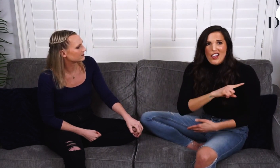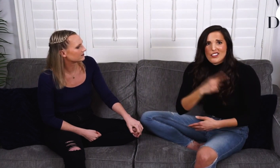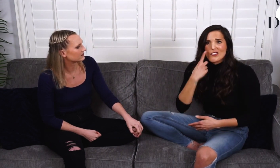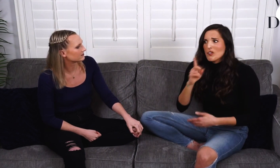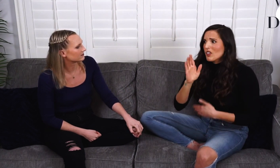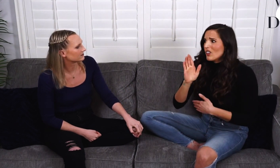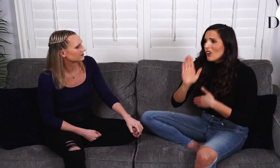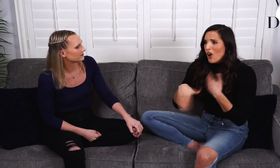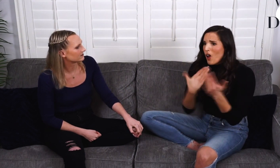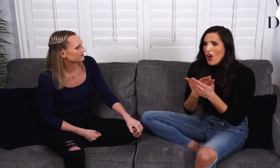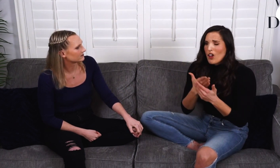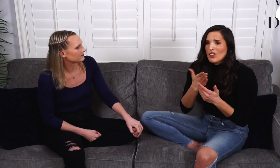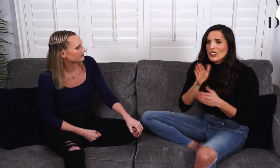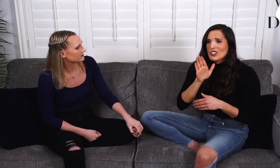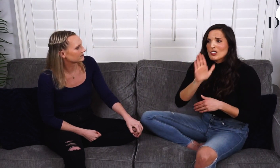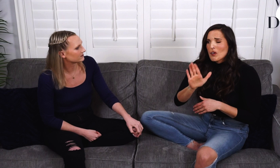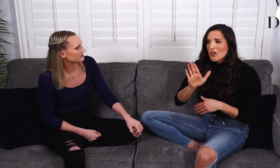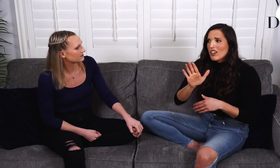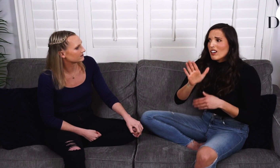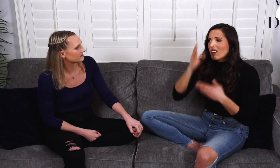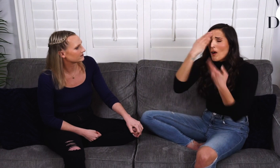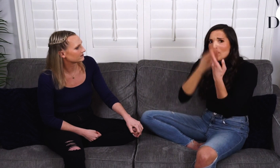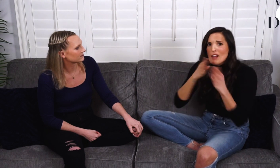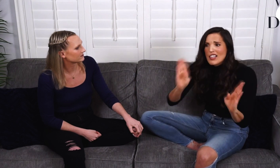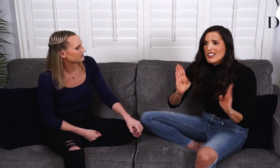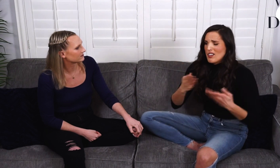thanks to you, the listeners, for all of your open-mindedness